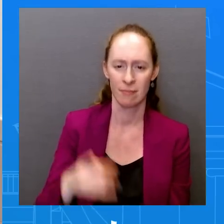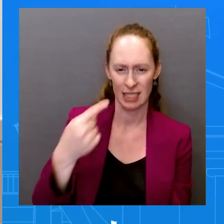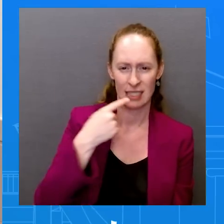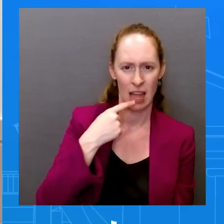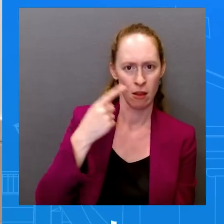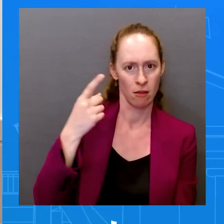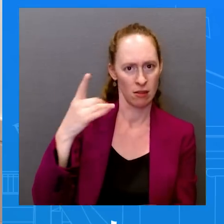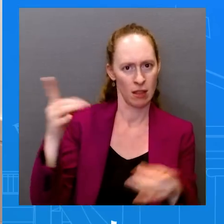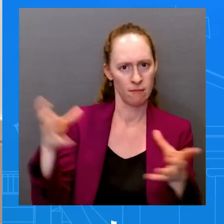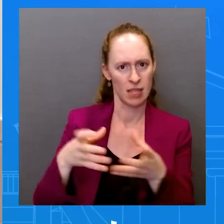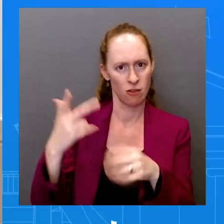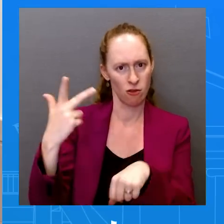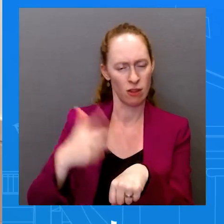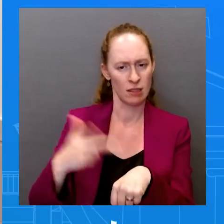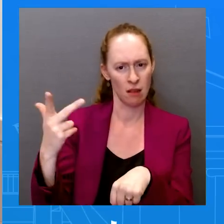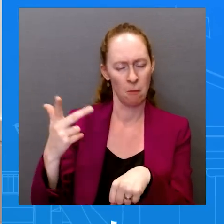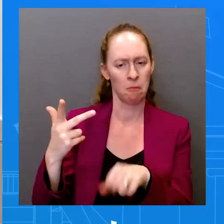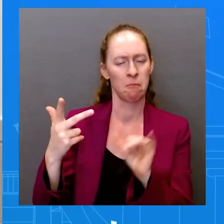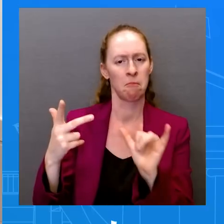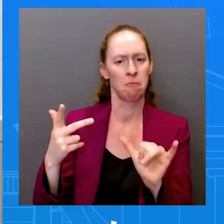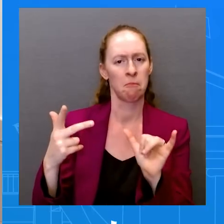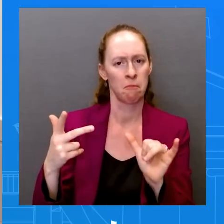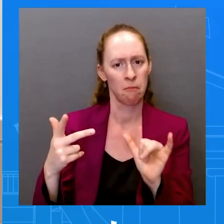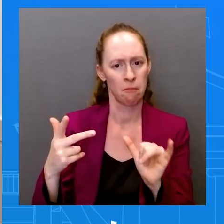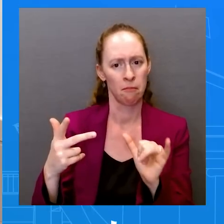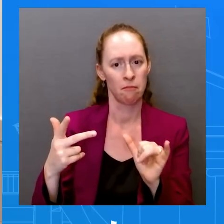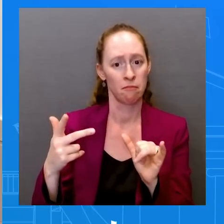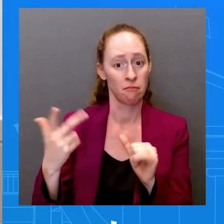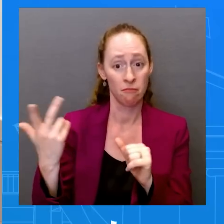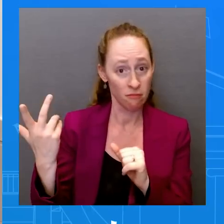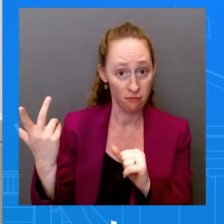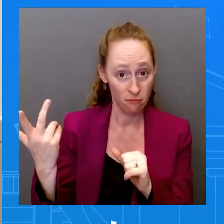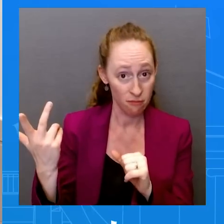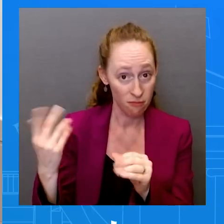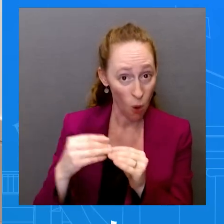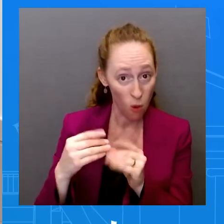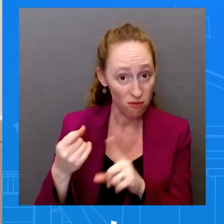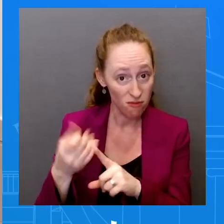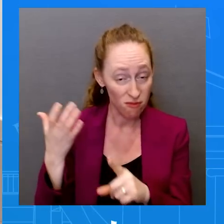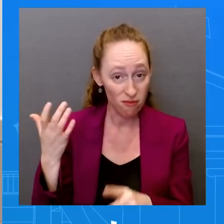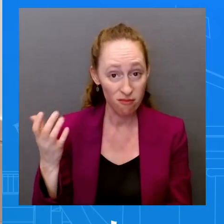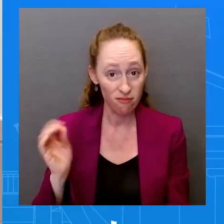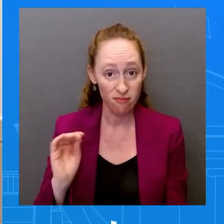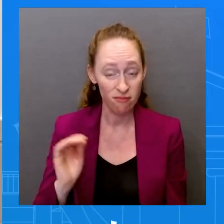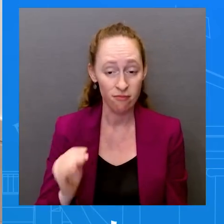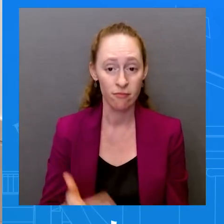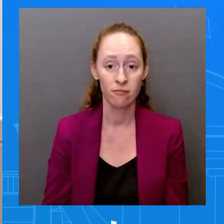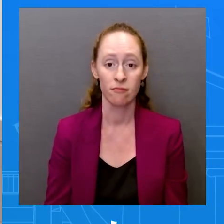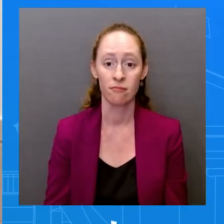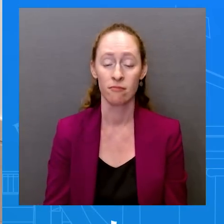anything to add about what the President has shared on the Queen's views of the U.S. and the world as it stands right now.